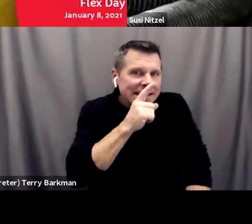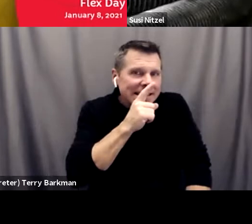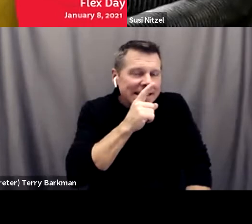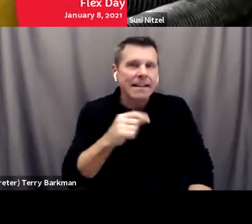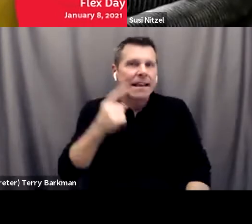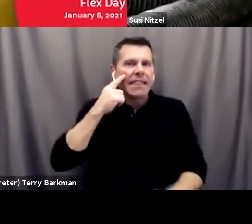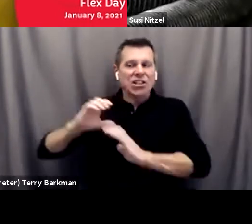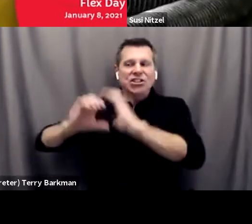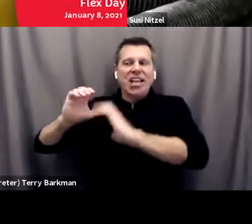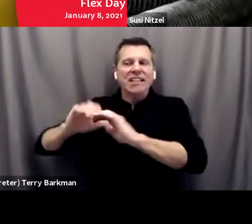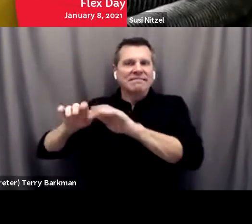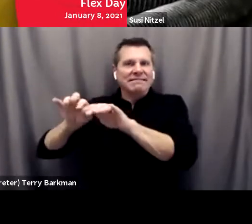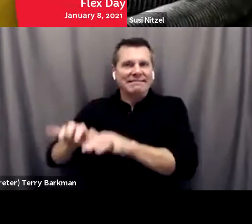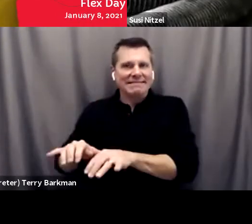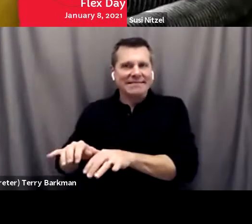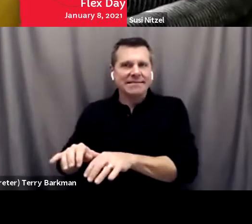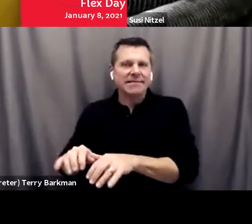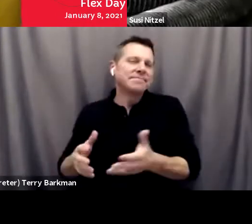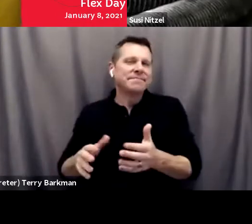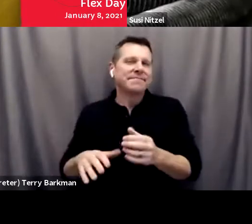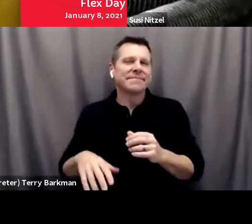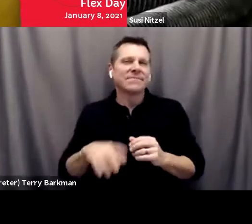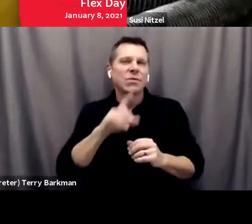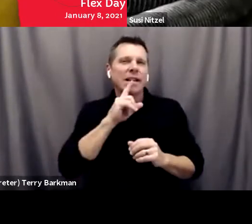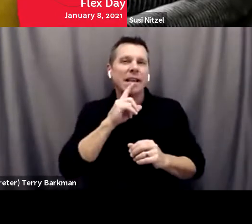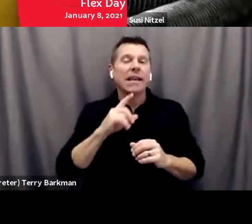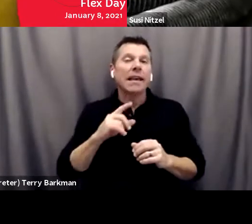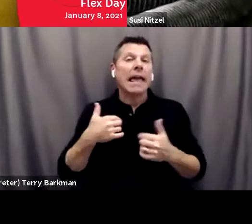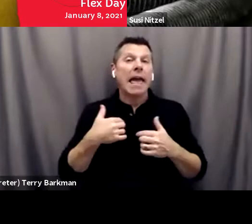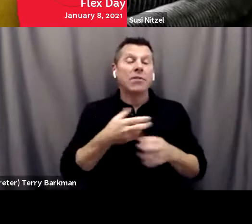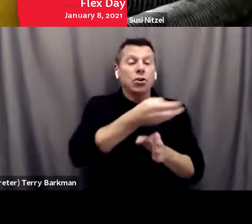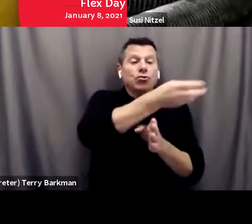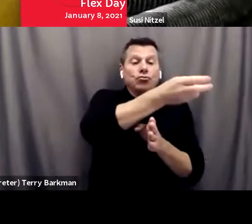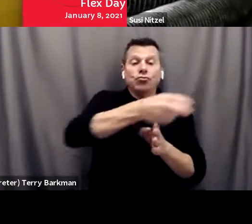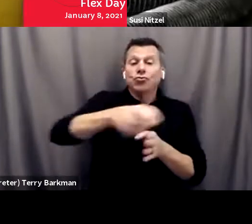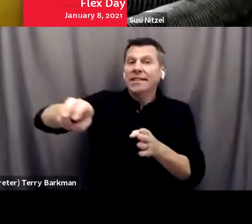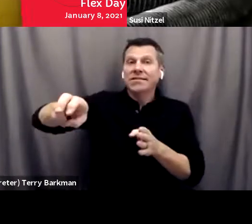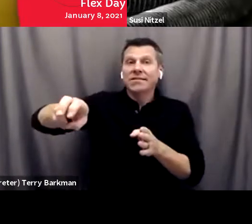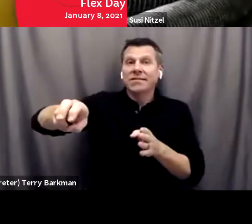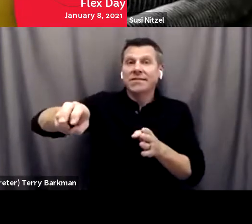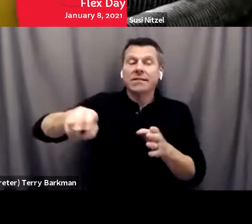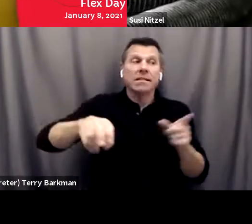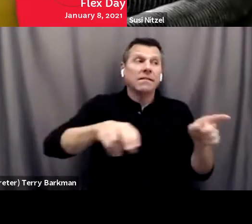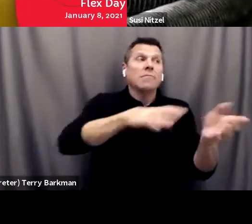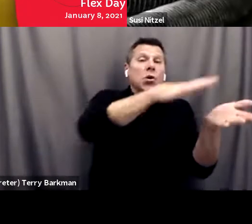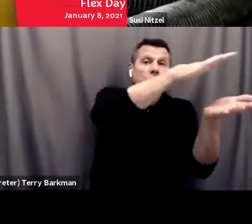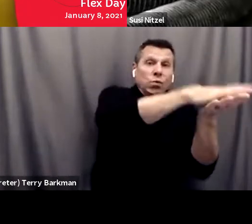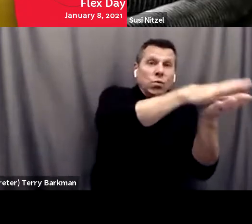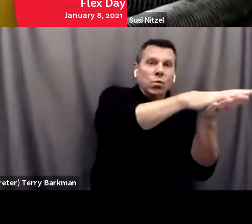I think it's essentially that we have having transitioned predominantly to online, we've got some things that are coming up for our